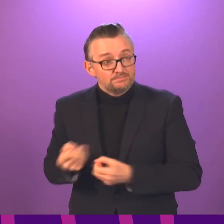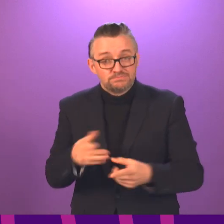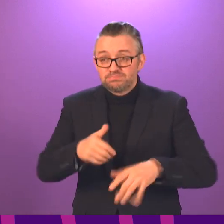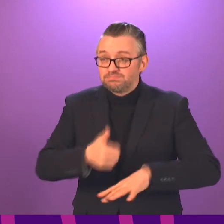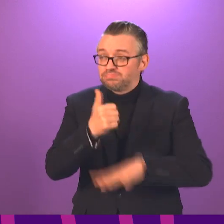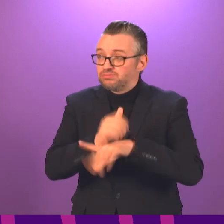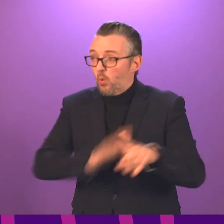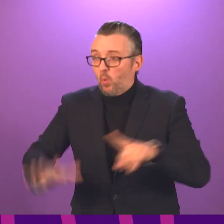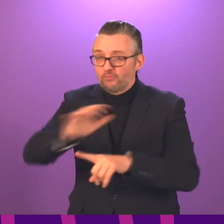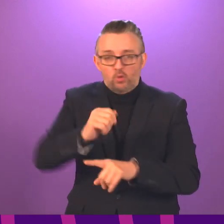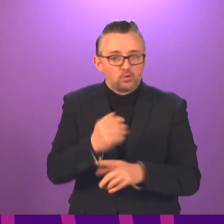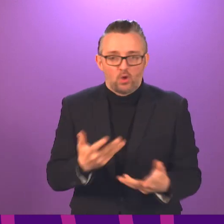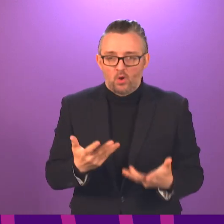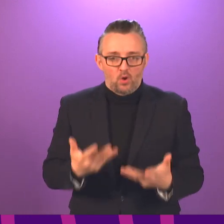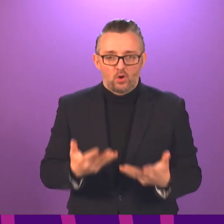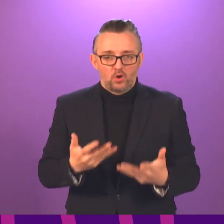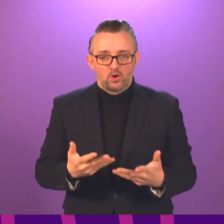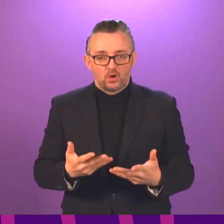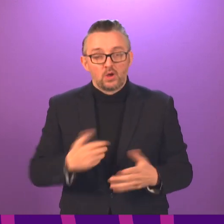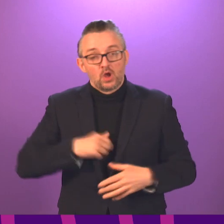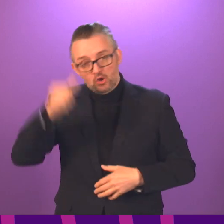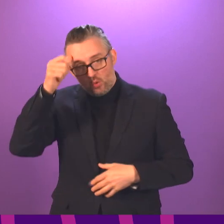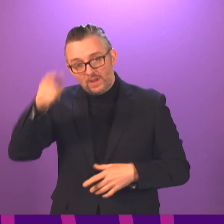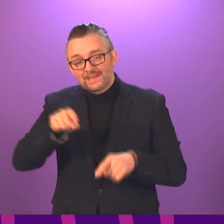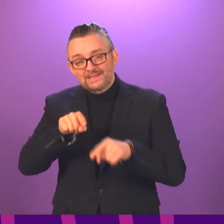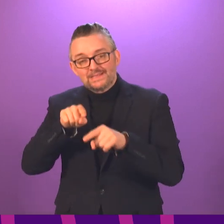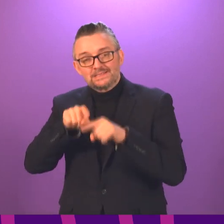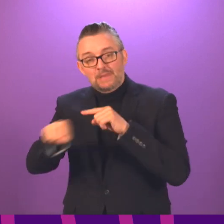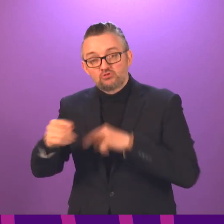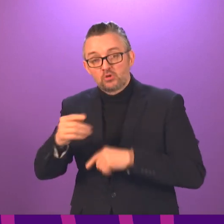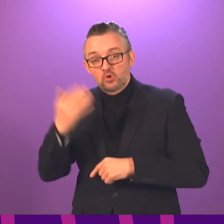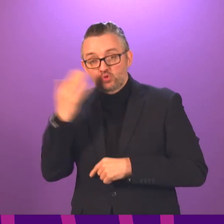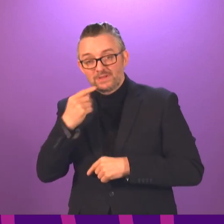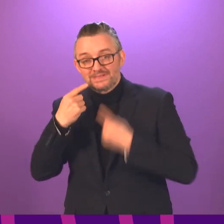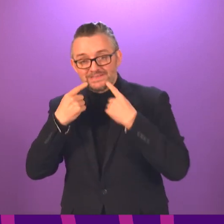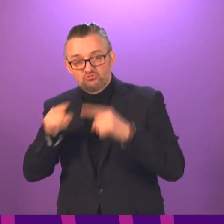as planned; for example, I understand that special school teachers in Lothian have been